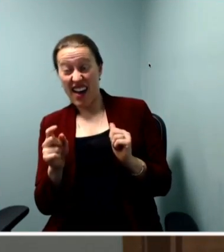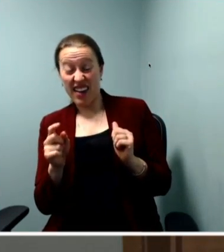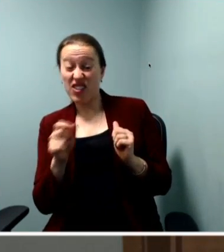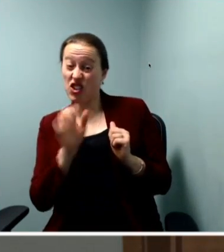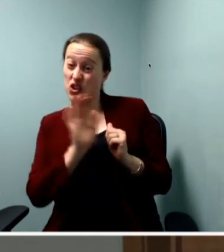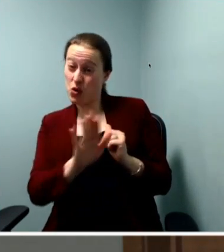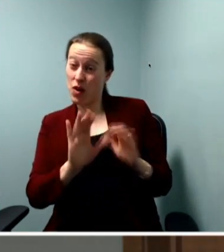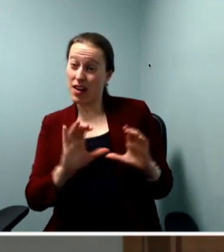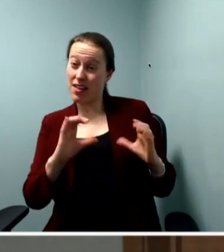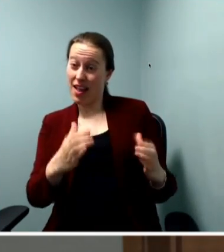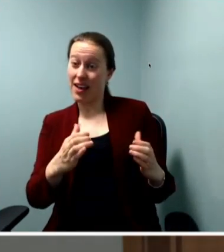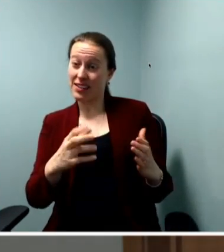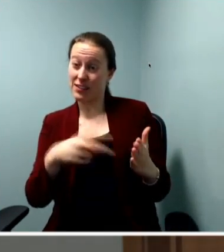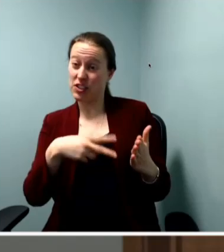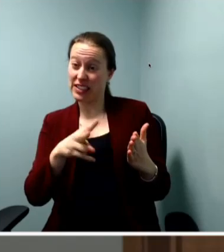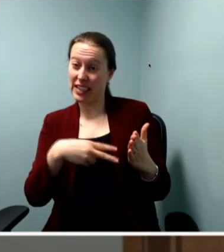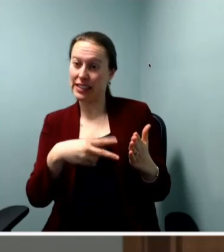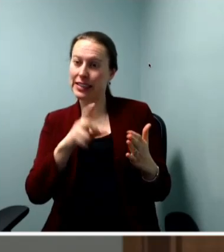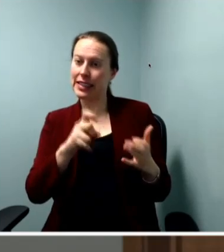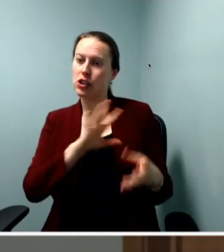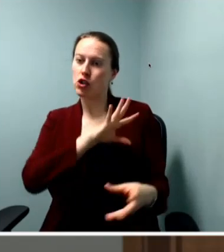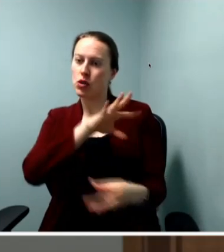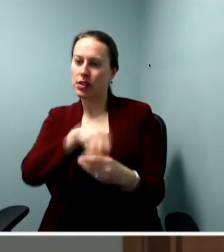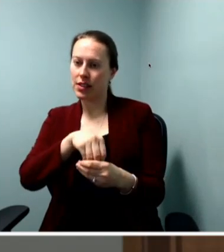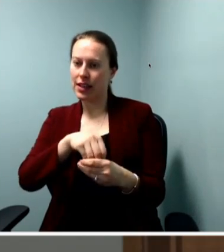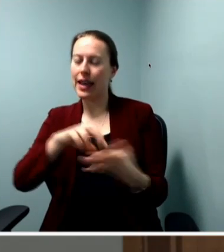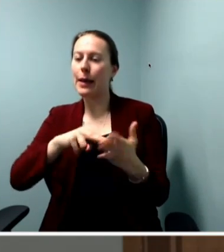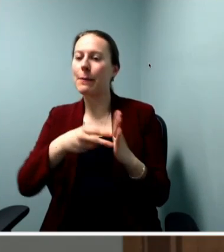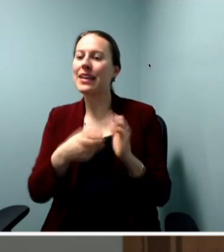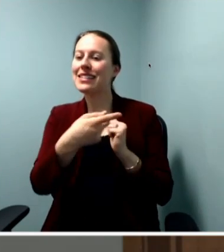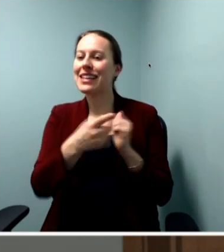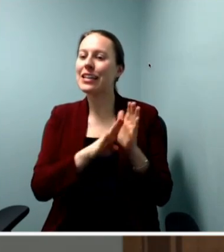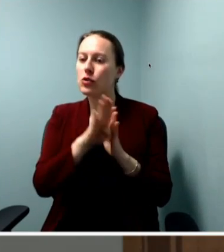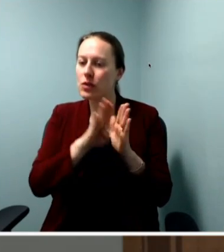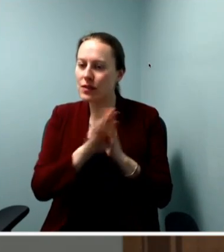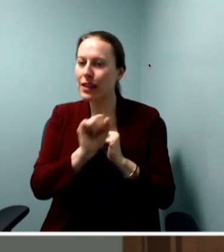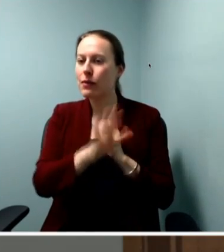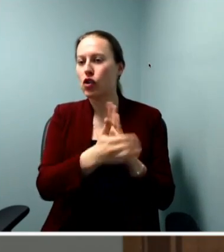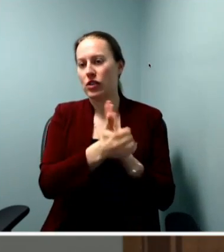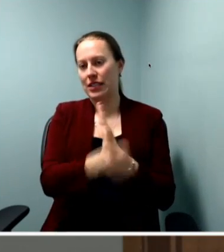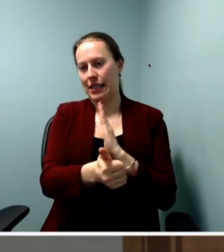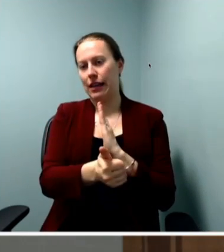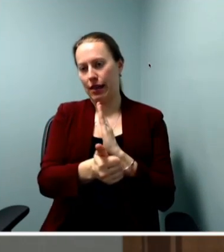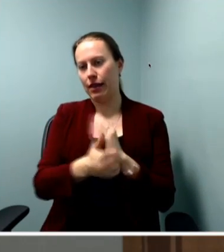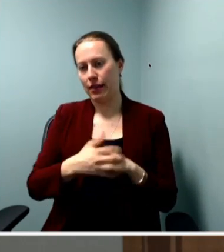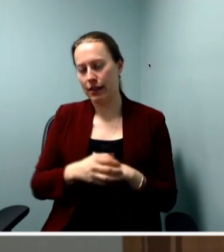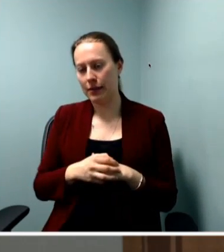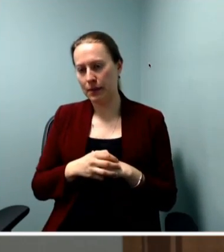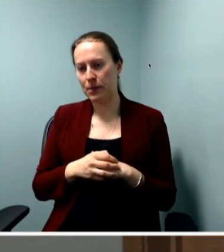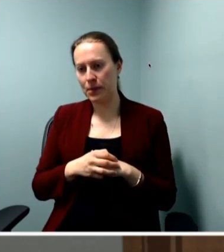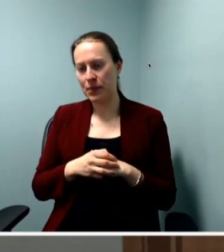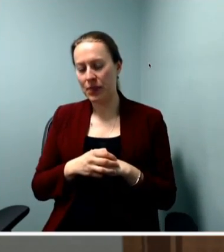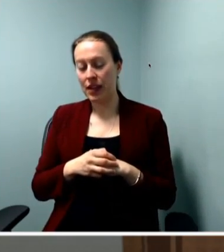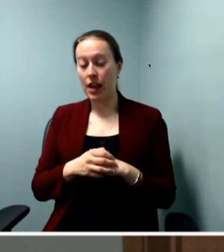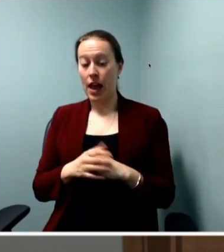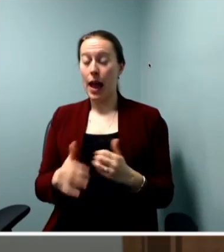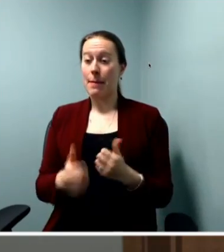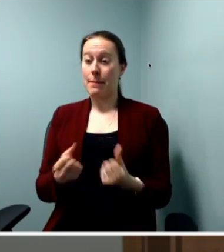then they need to have the ability to develop the skill to do that. And what most of them found is that they really didn't do things